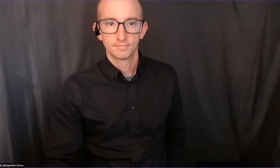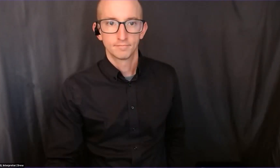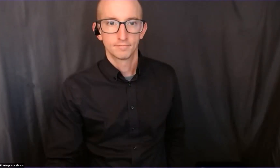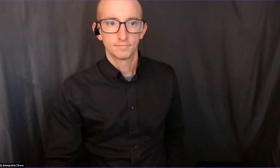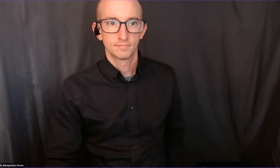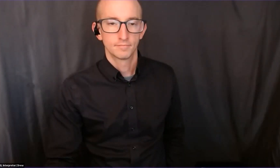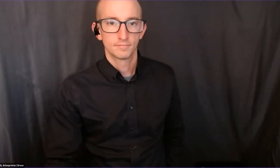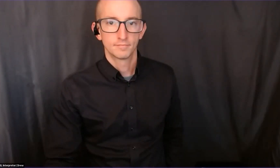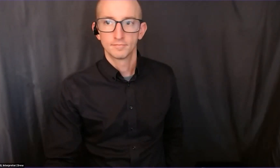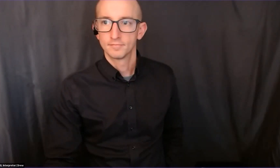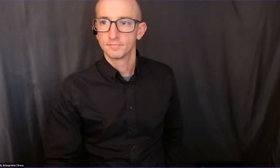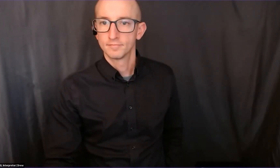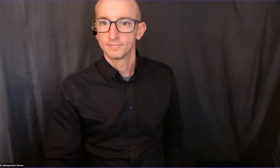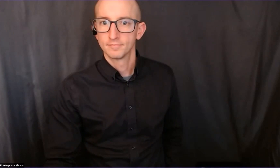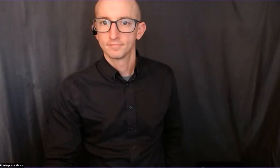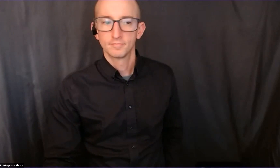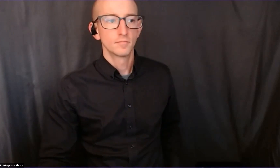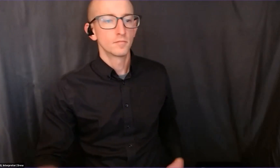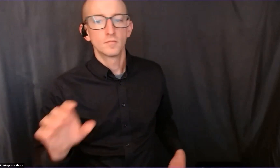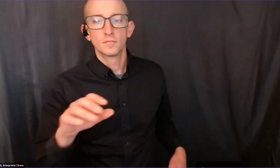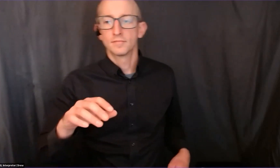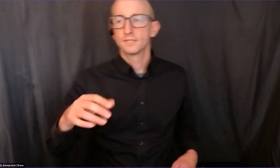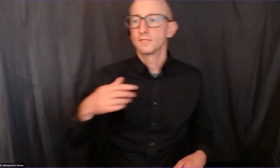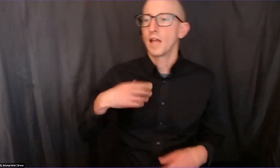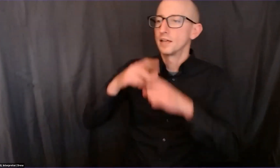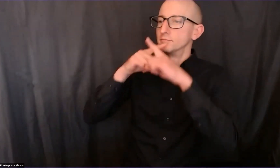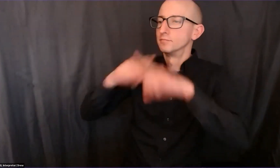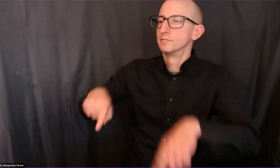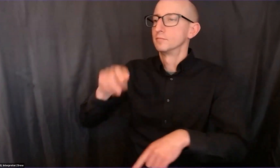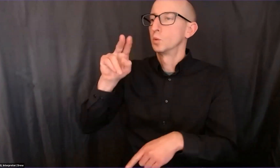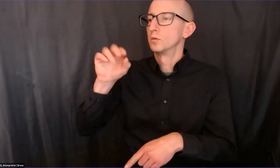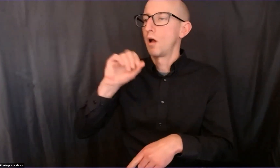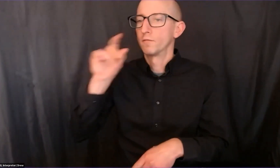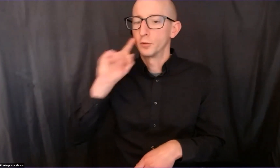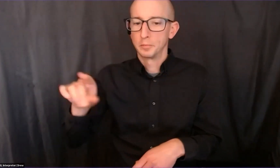We're appreciative of the large numbers that we see here today. We did a request for information